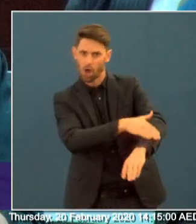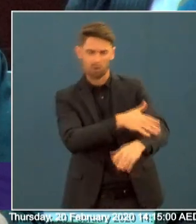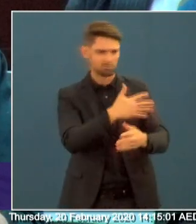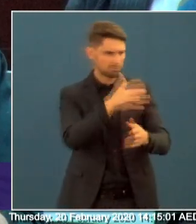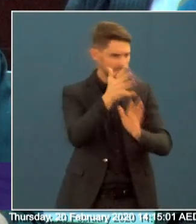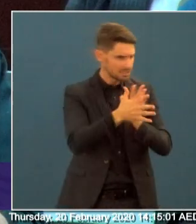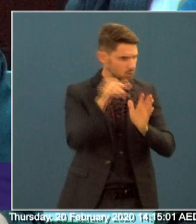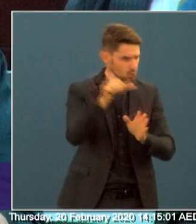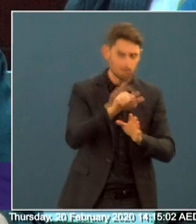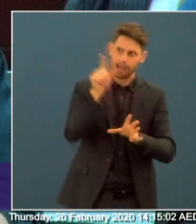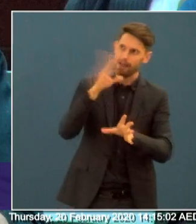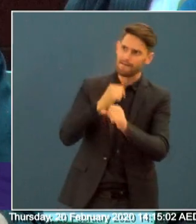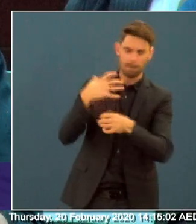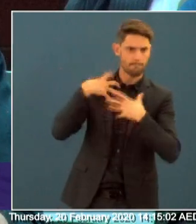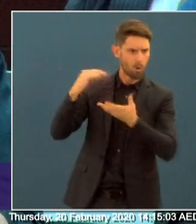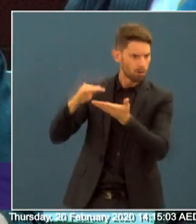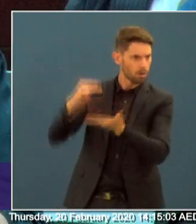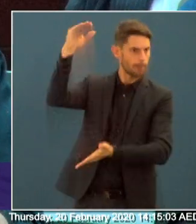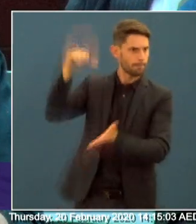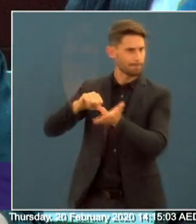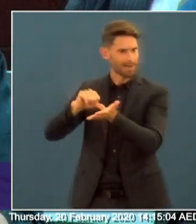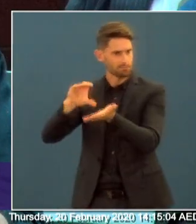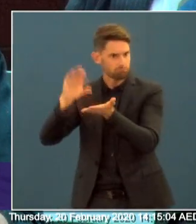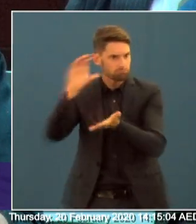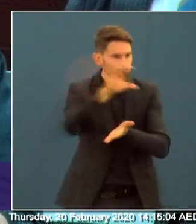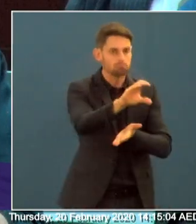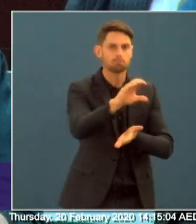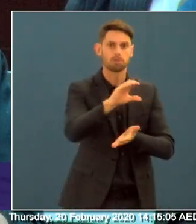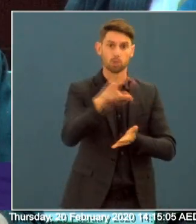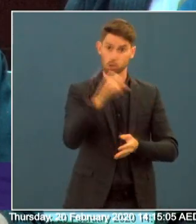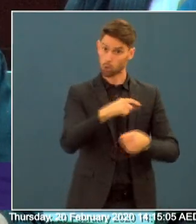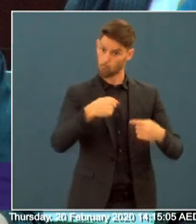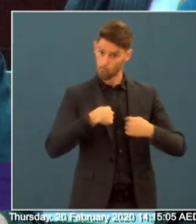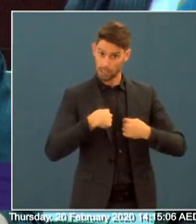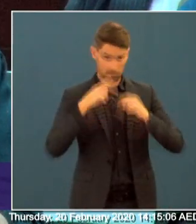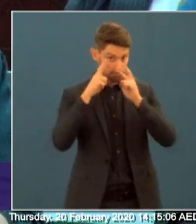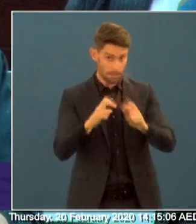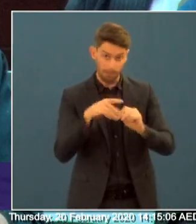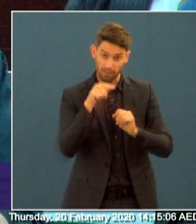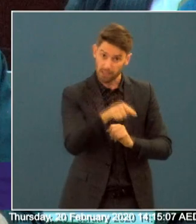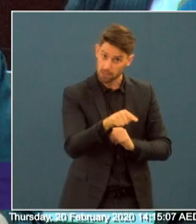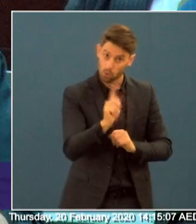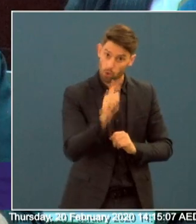the need for funding, by looking specifically at training on a national basis across all health disciplines?